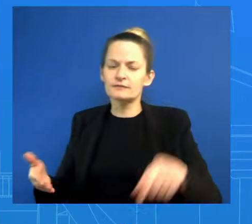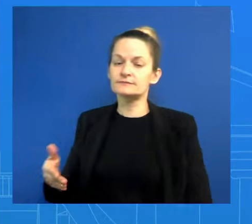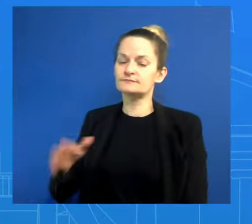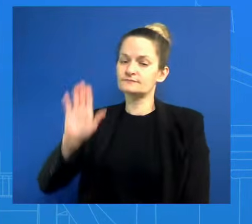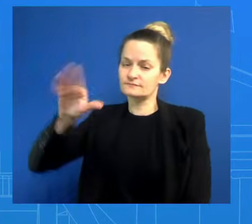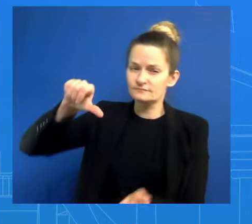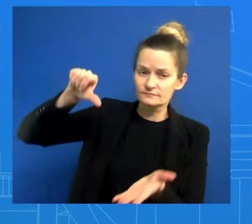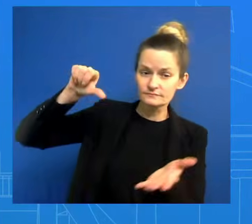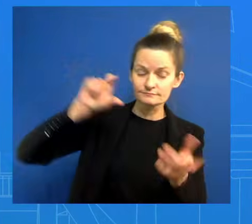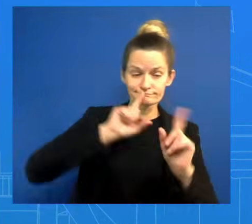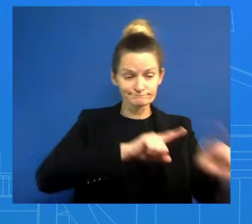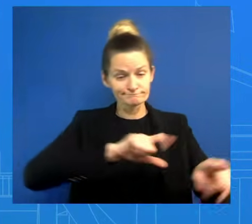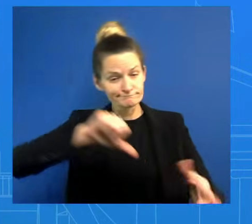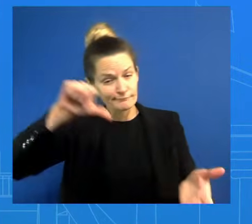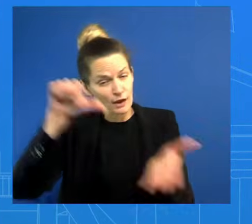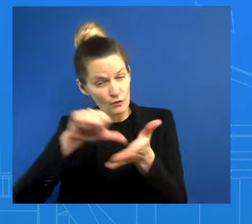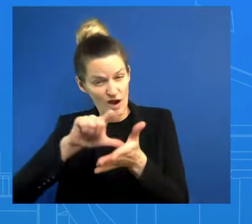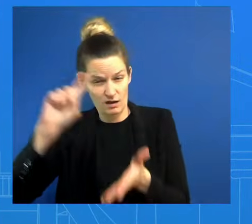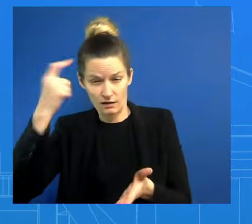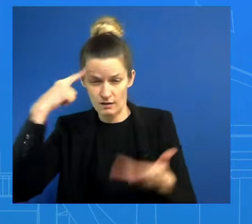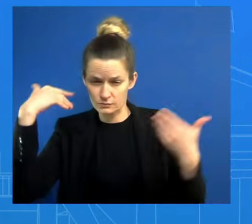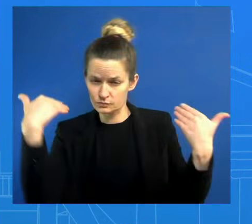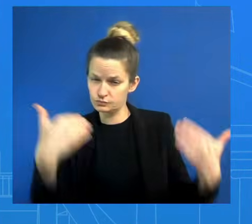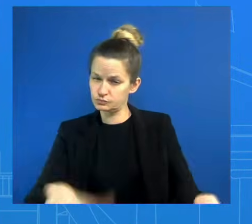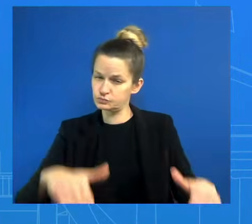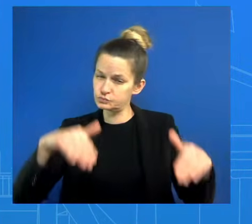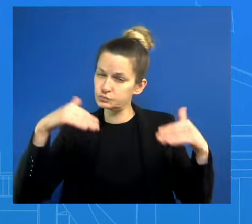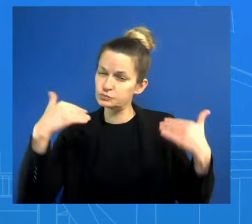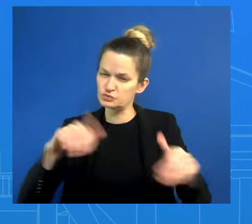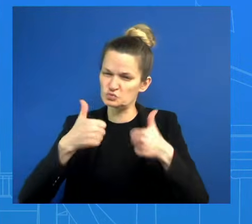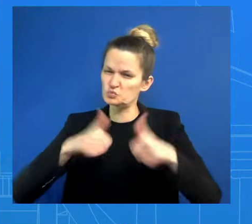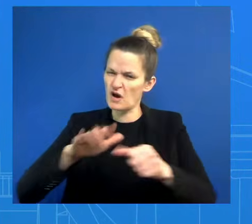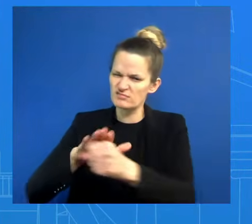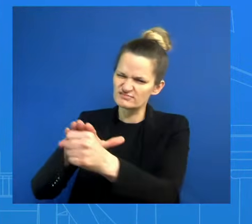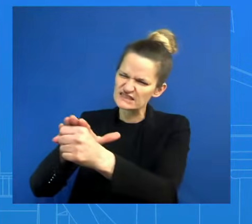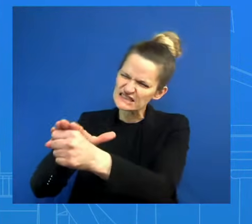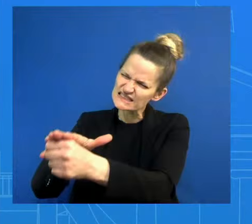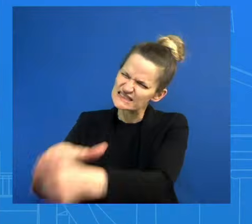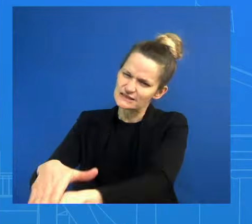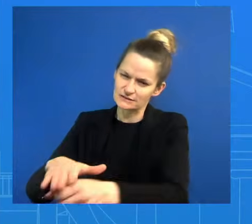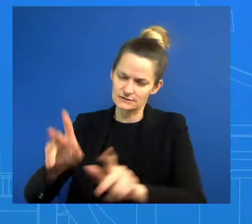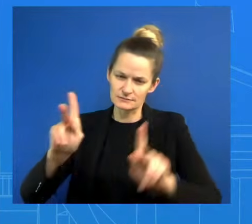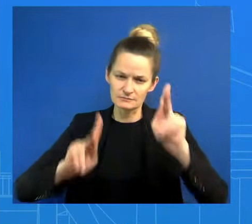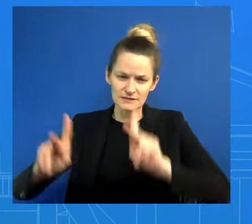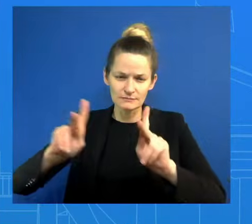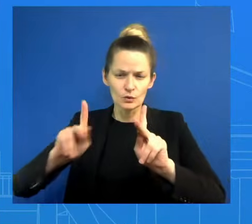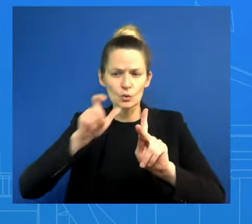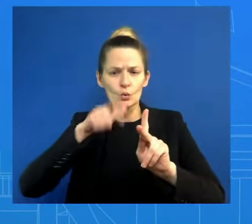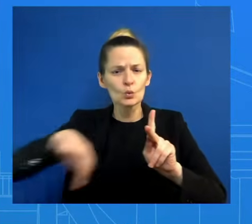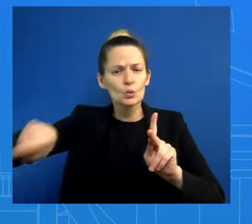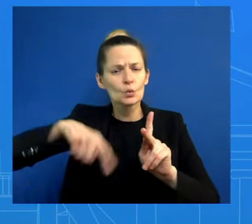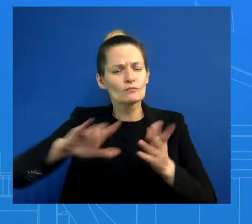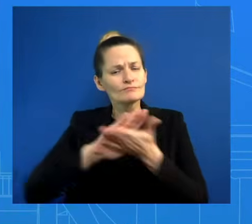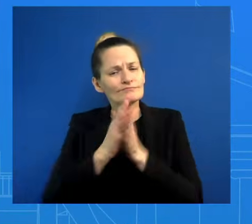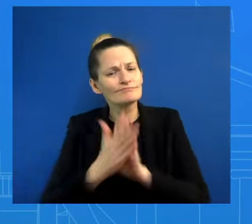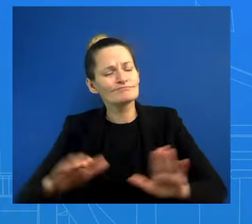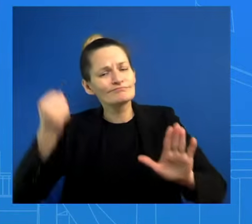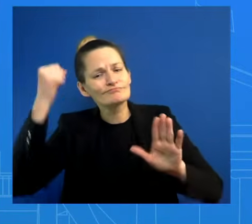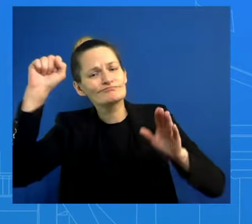they should know that the world is watching. I just talked about a letter that -- that was signed by our allies calling -- calling --